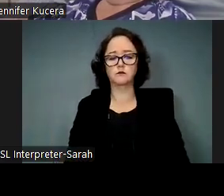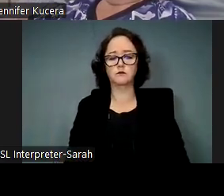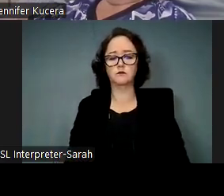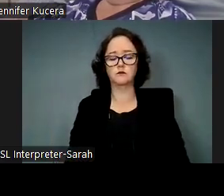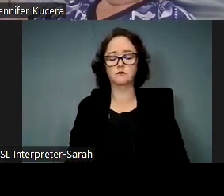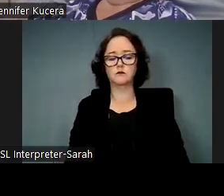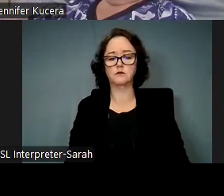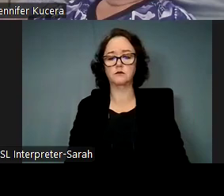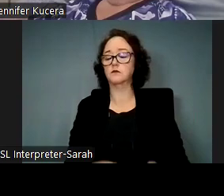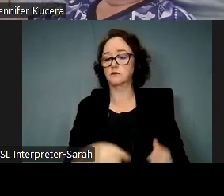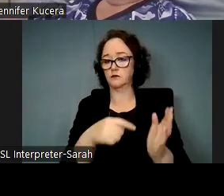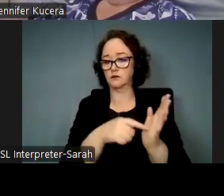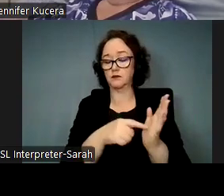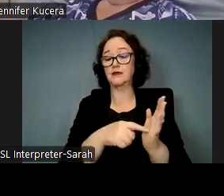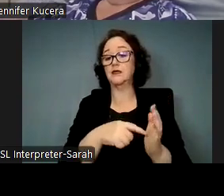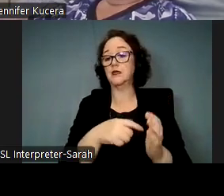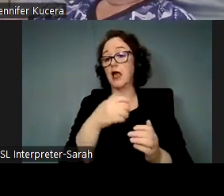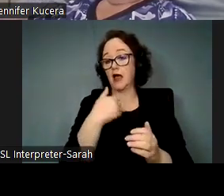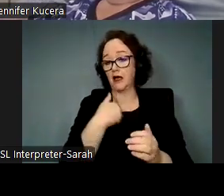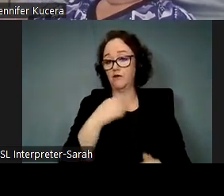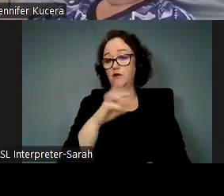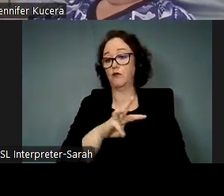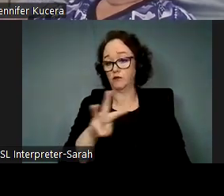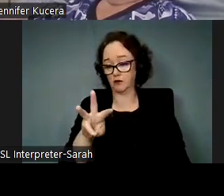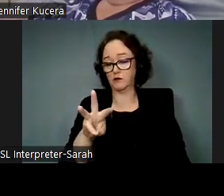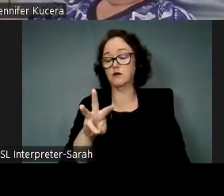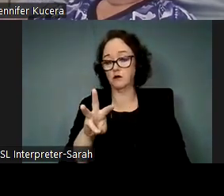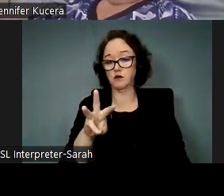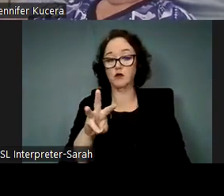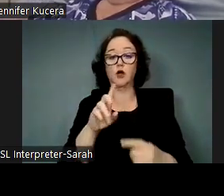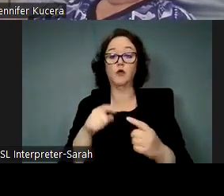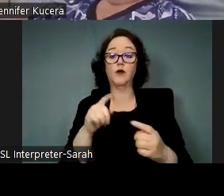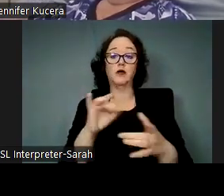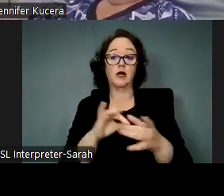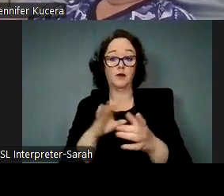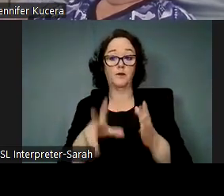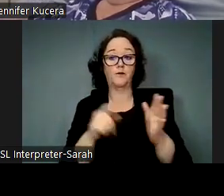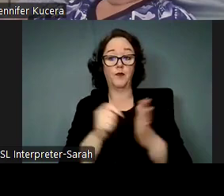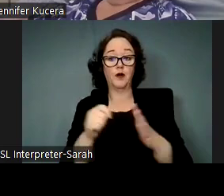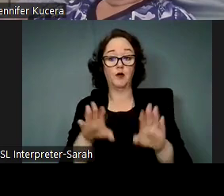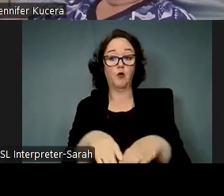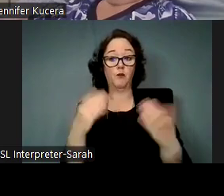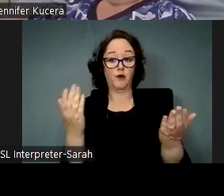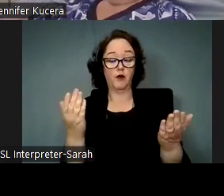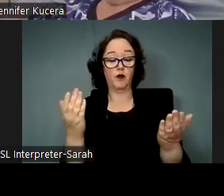their individual websites, [published notices of] when the comment period is open, but unless you're in the know, it's